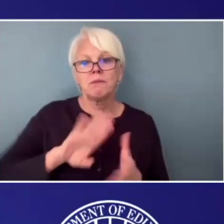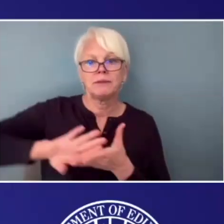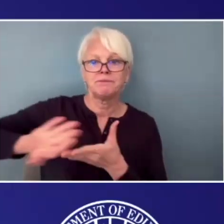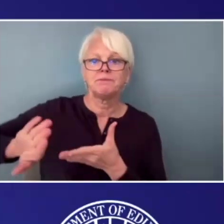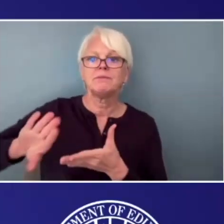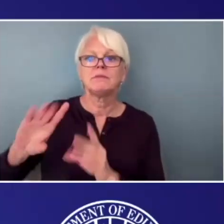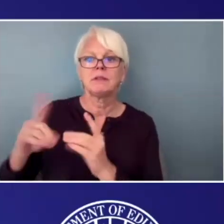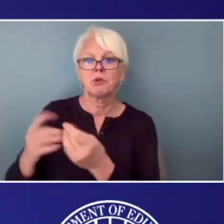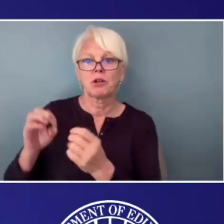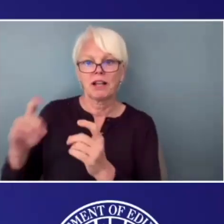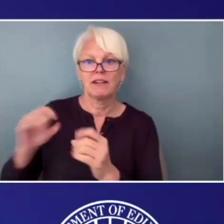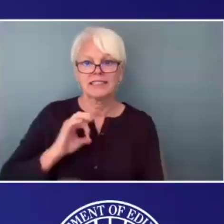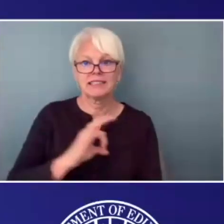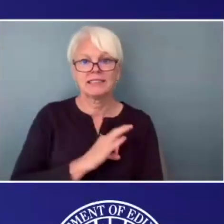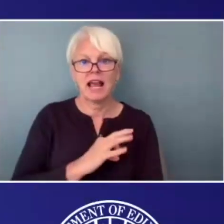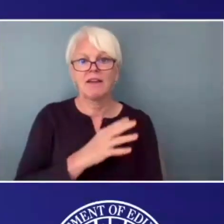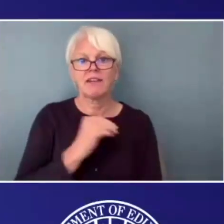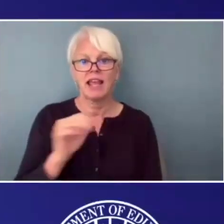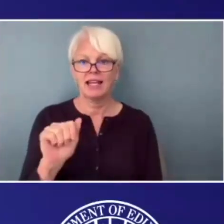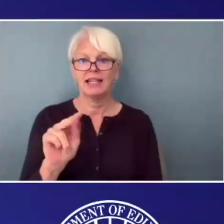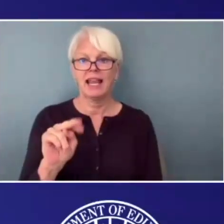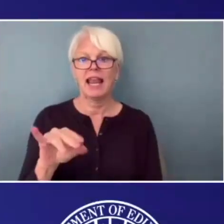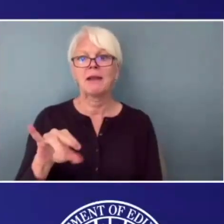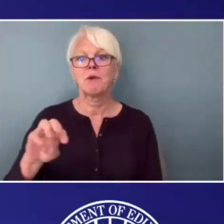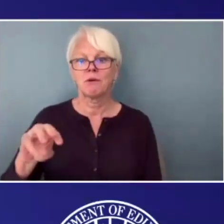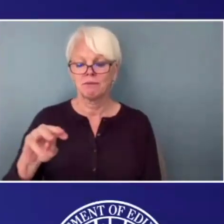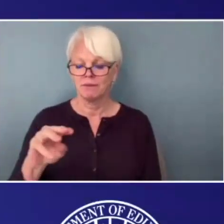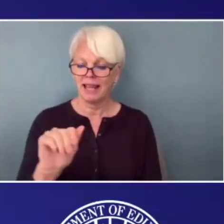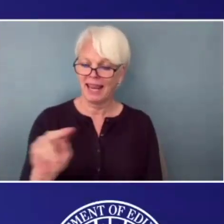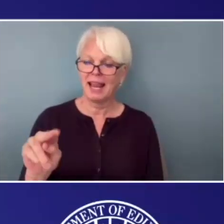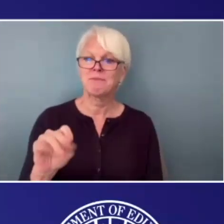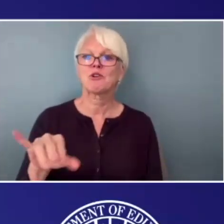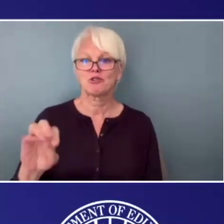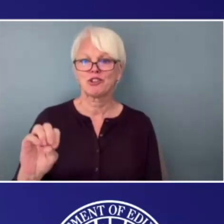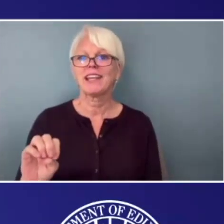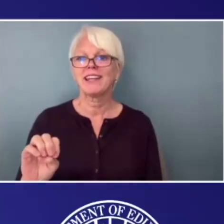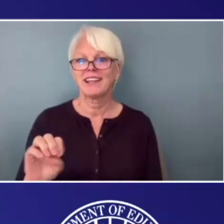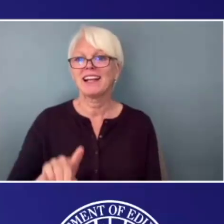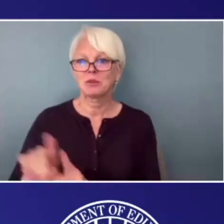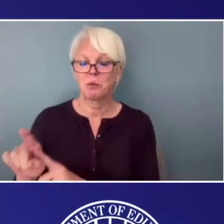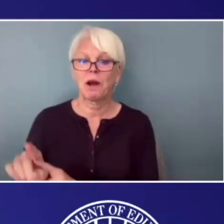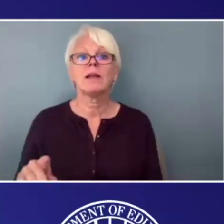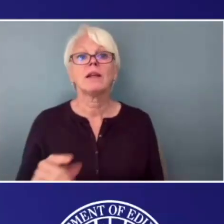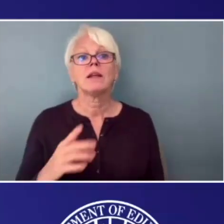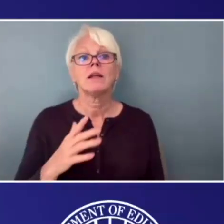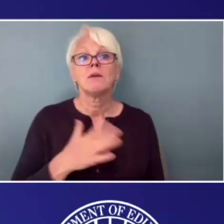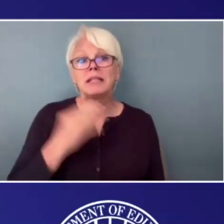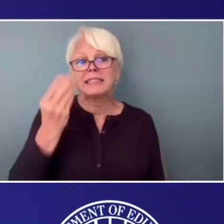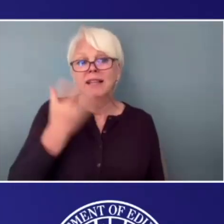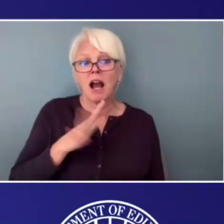And minus Annmarie as well. And minus the facilitator. If you could let me know about how long you think you need.